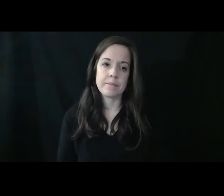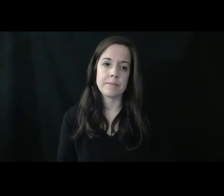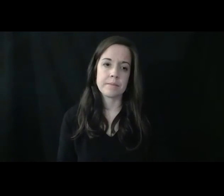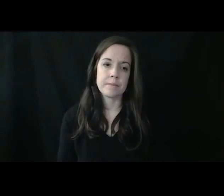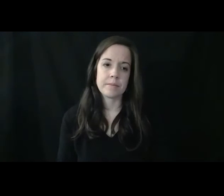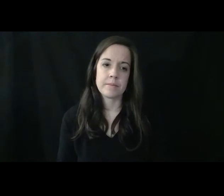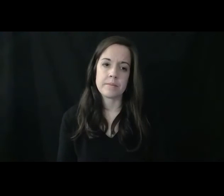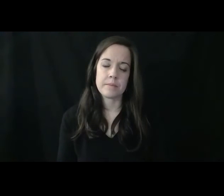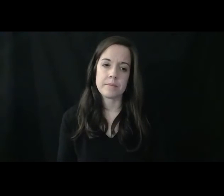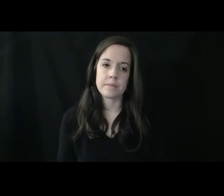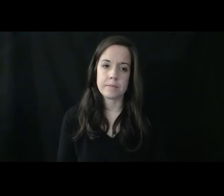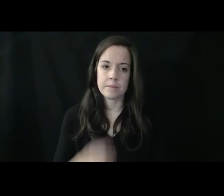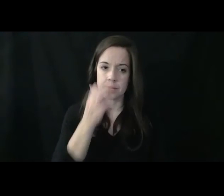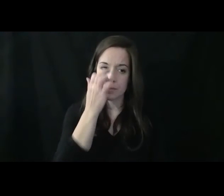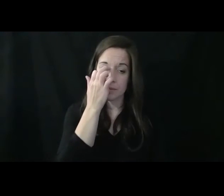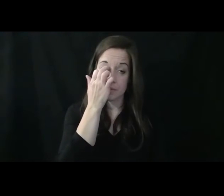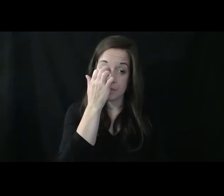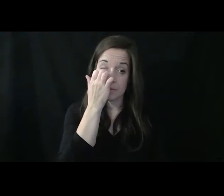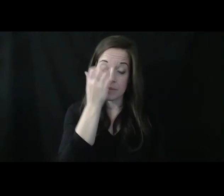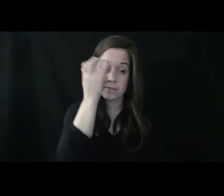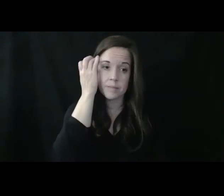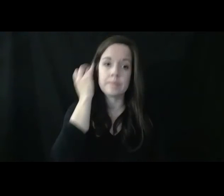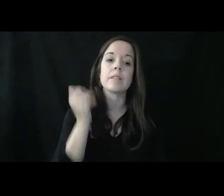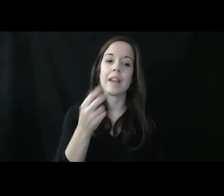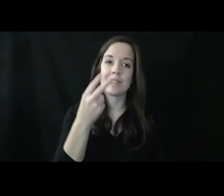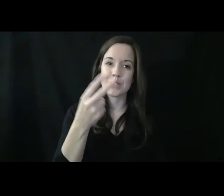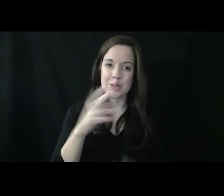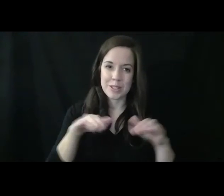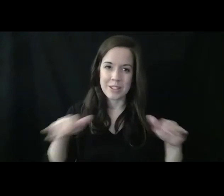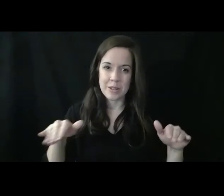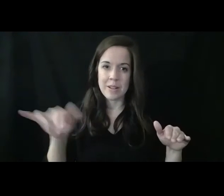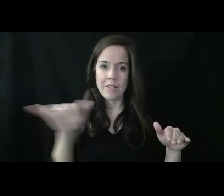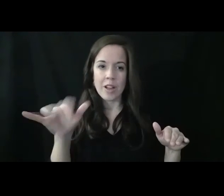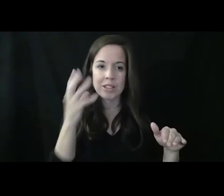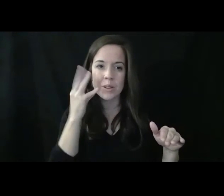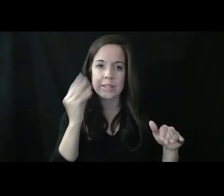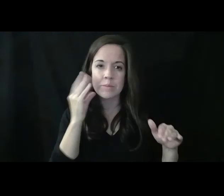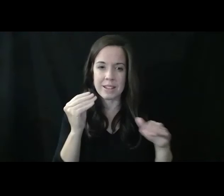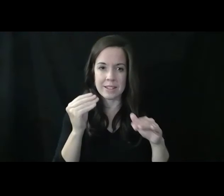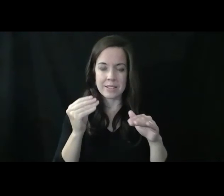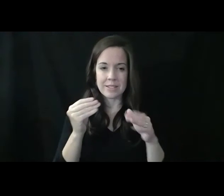So I have two children, but I also experienced a miscarriage between their births,